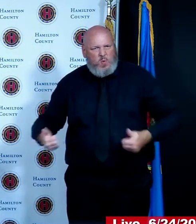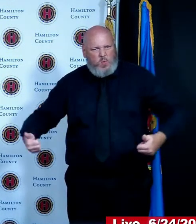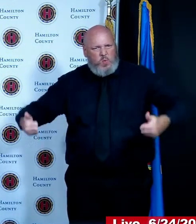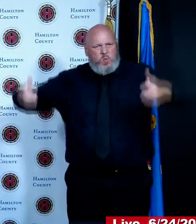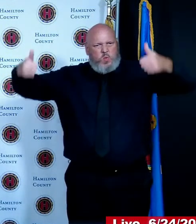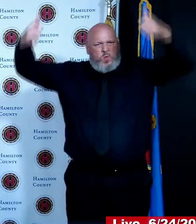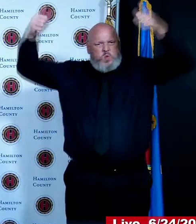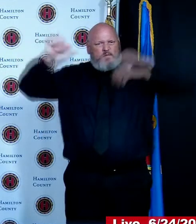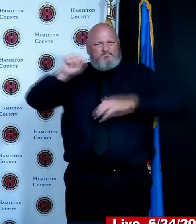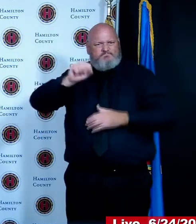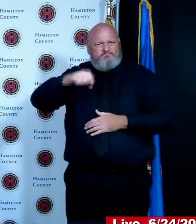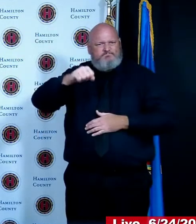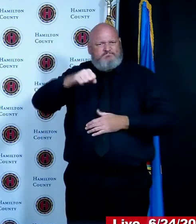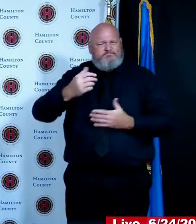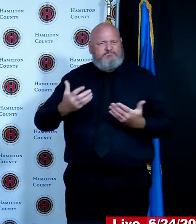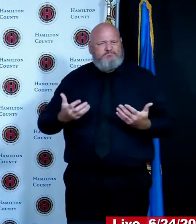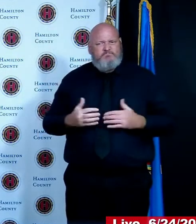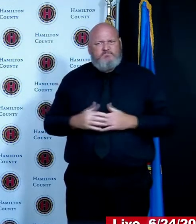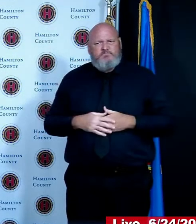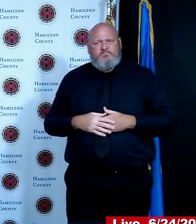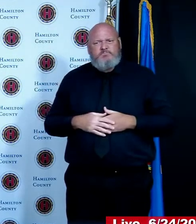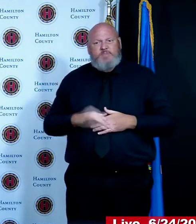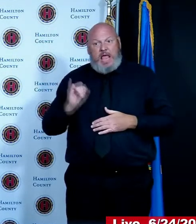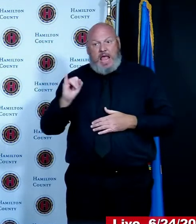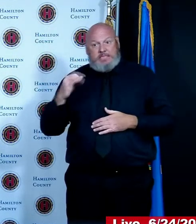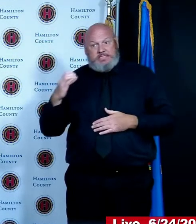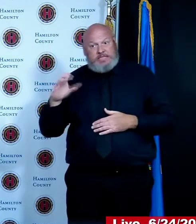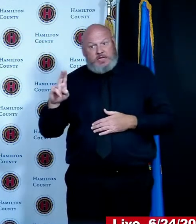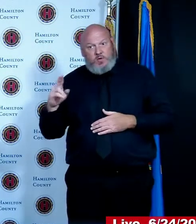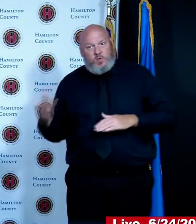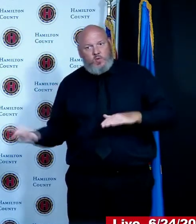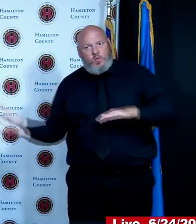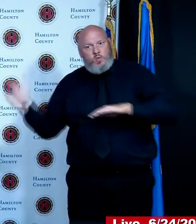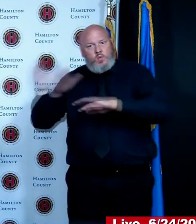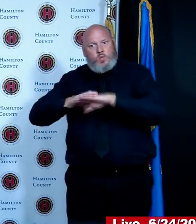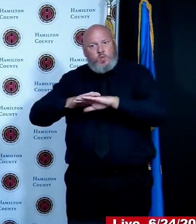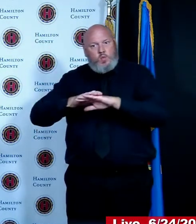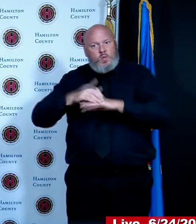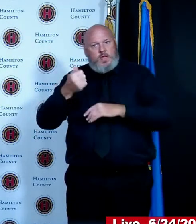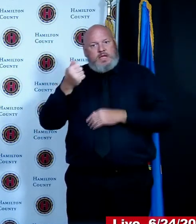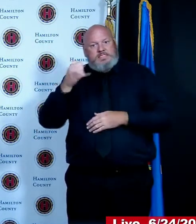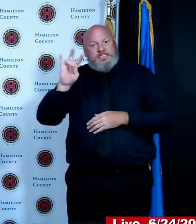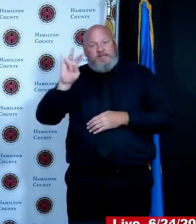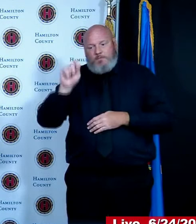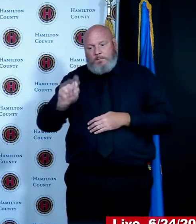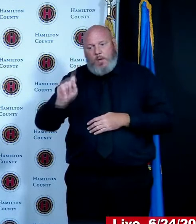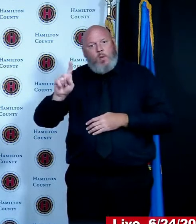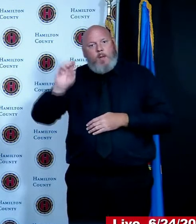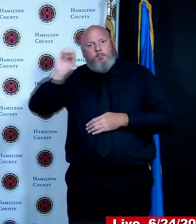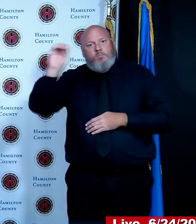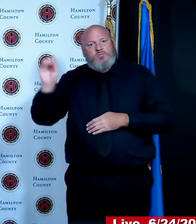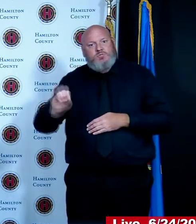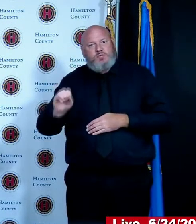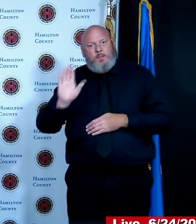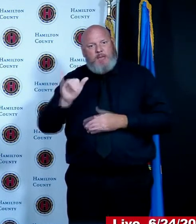percent to give you a clearer picture two weeks ago we had 65